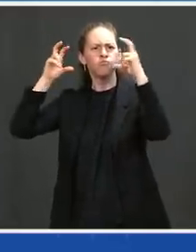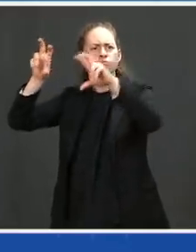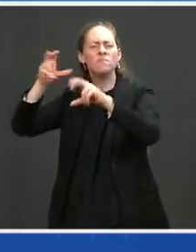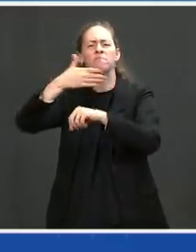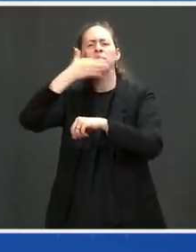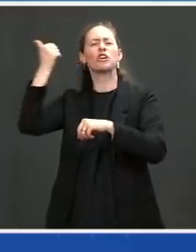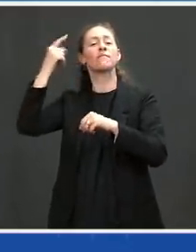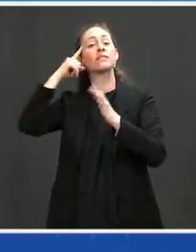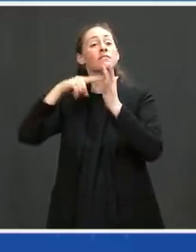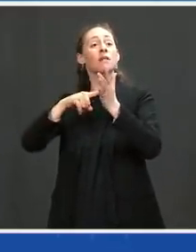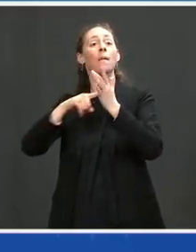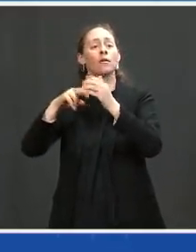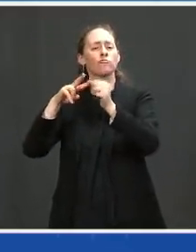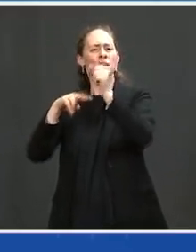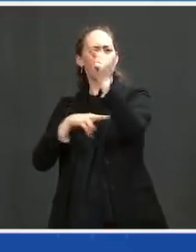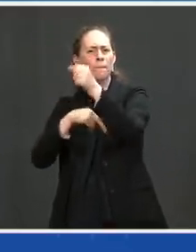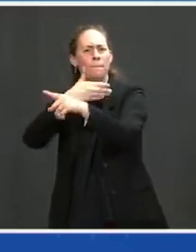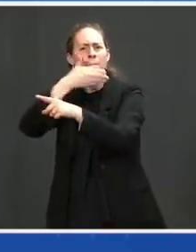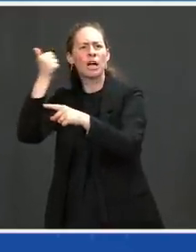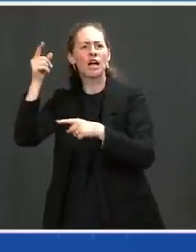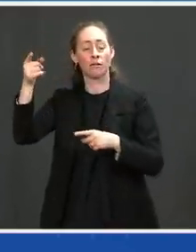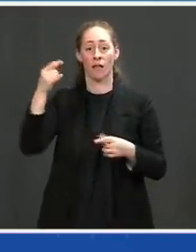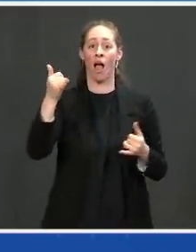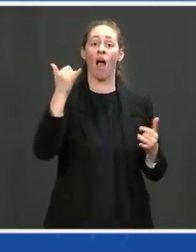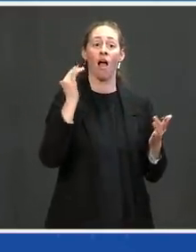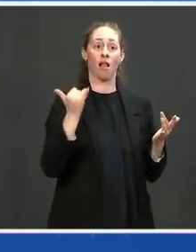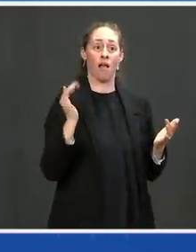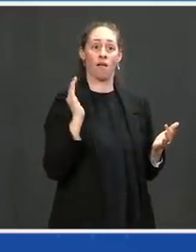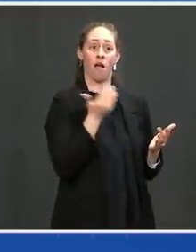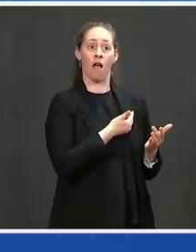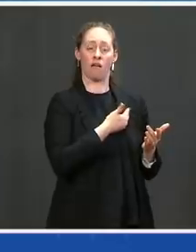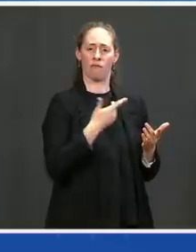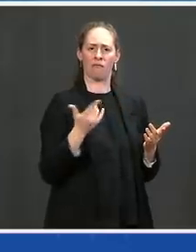231,000 of them -- need repairs.